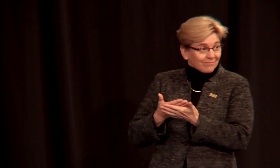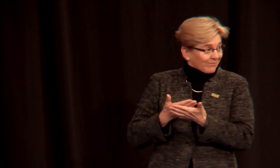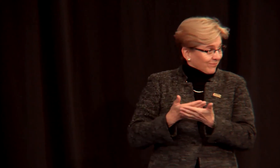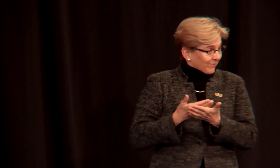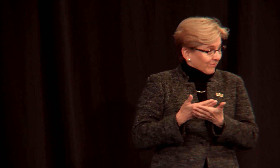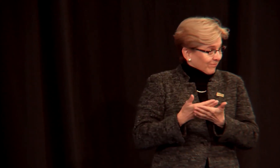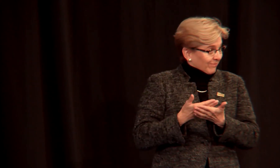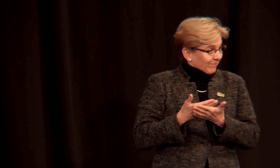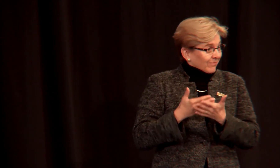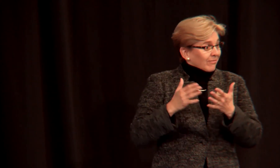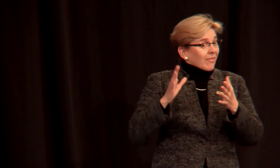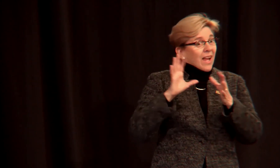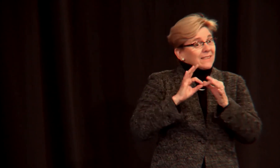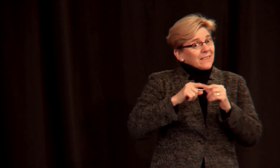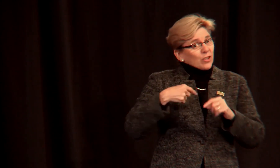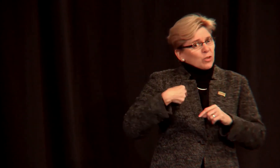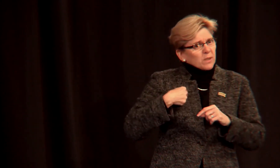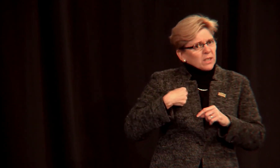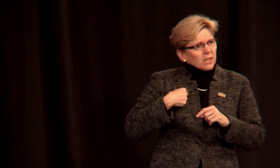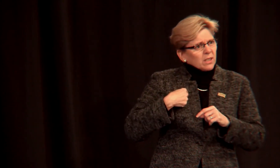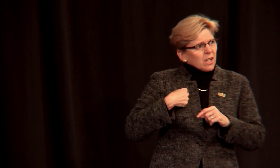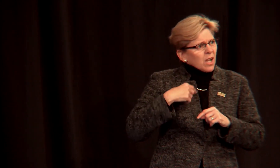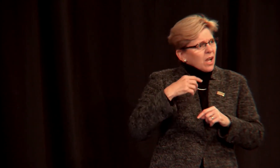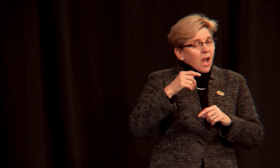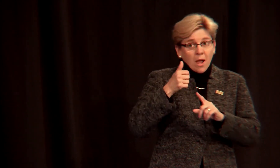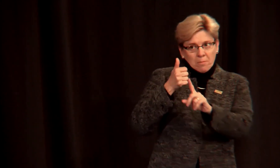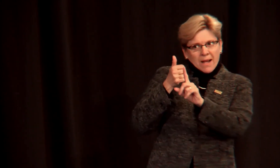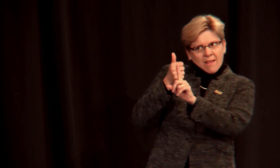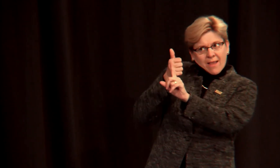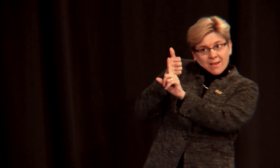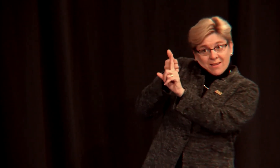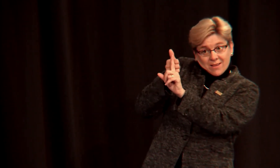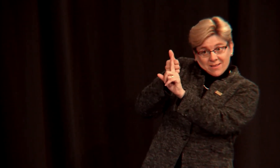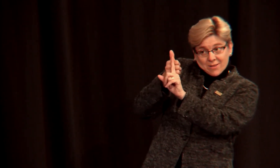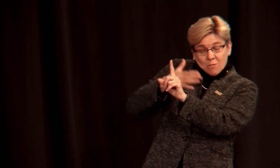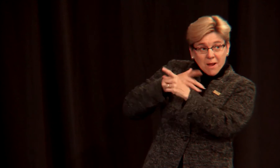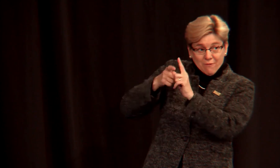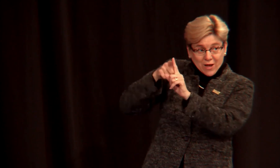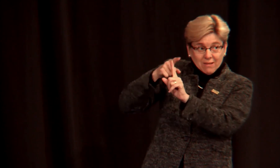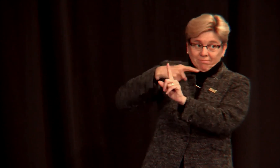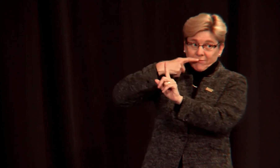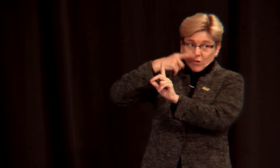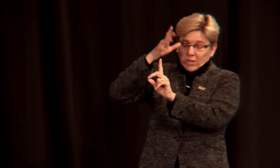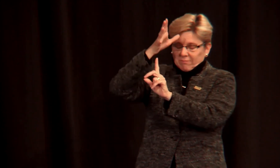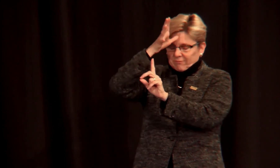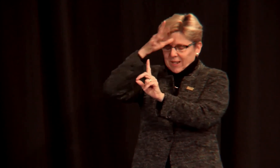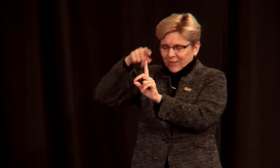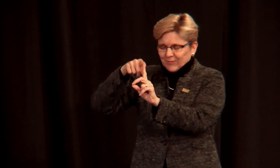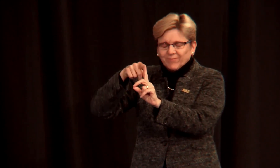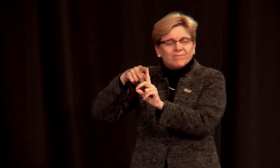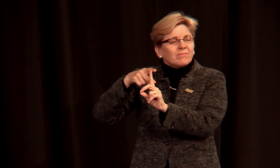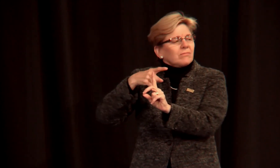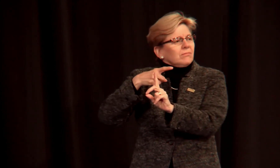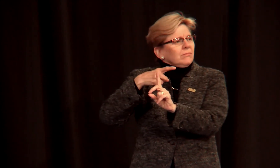he was having a child and he said to me, now again, remember this is a hearing gentleman,